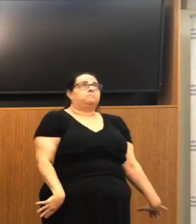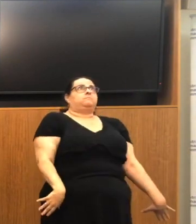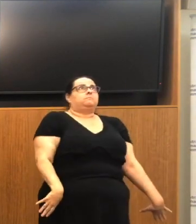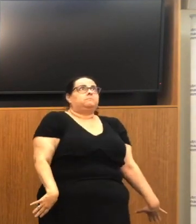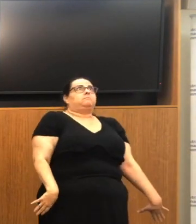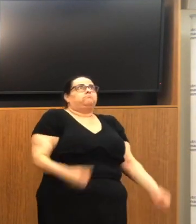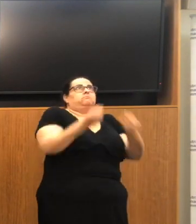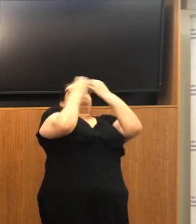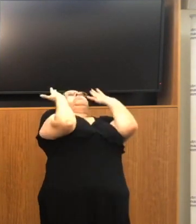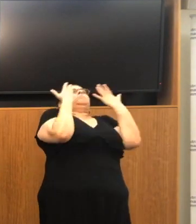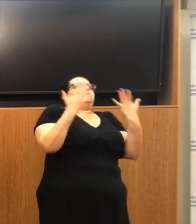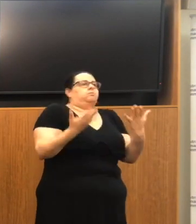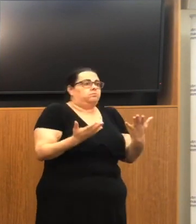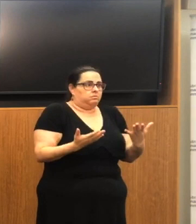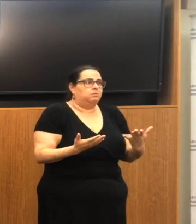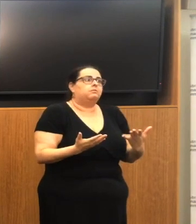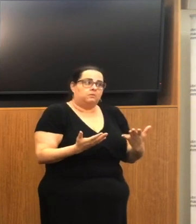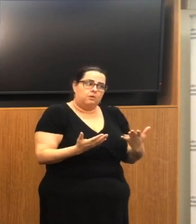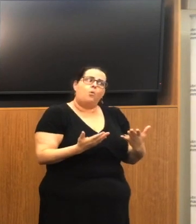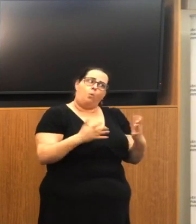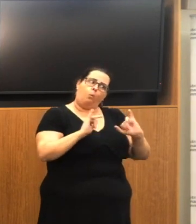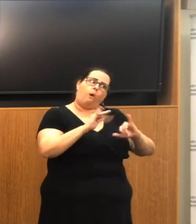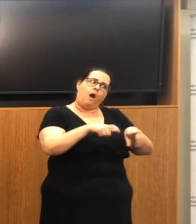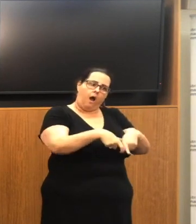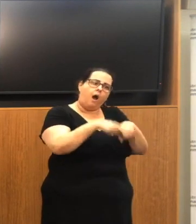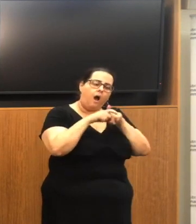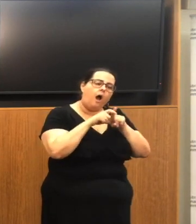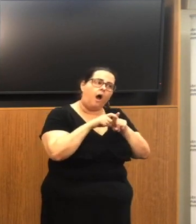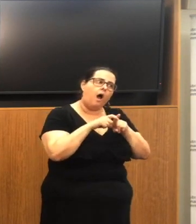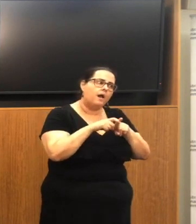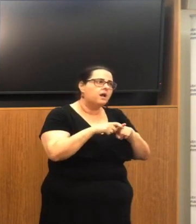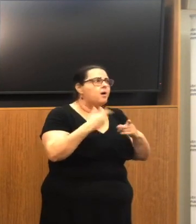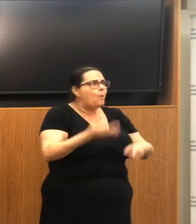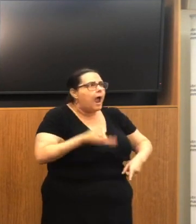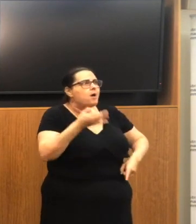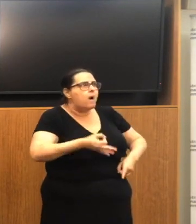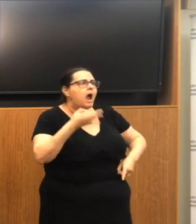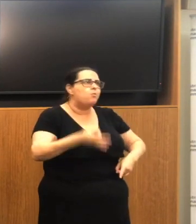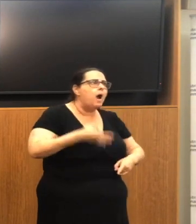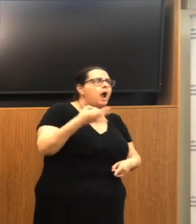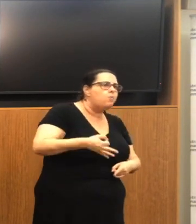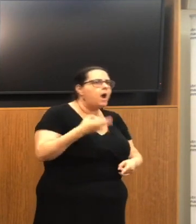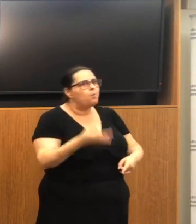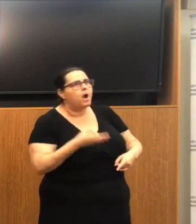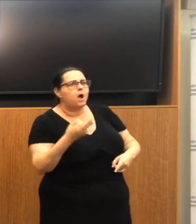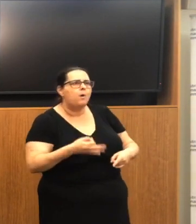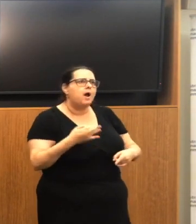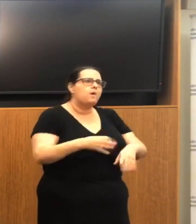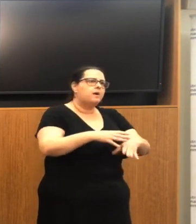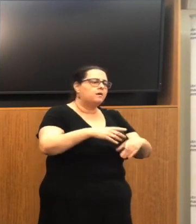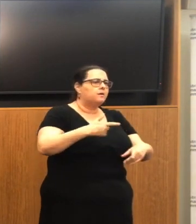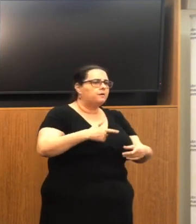yeah all the interrogation process, and all the delays, and all the calls that I had to make just to make sure that we were registered.